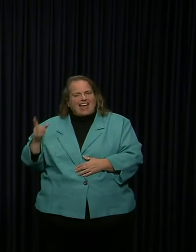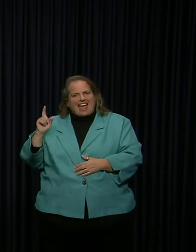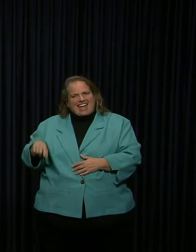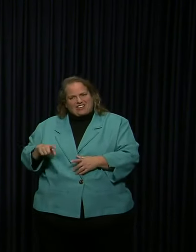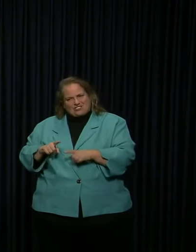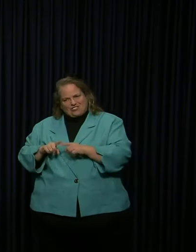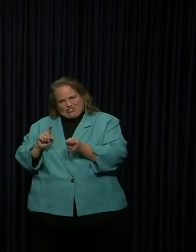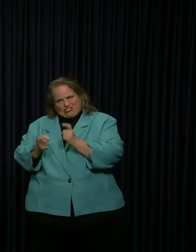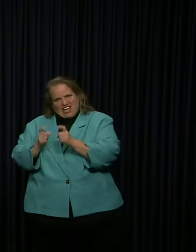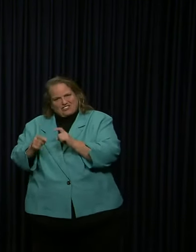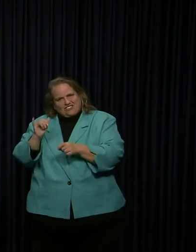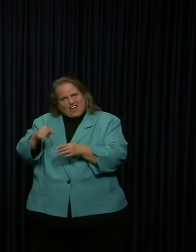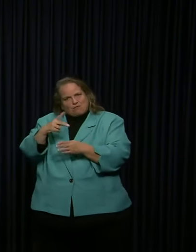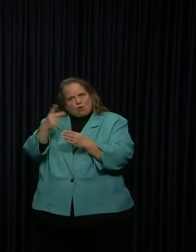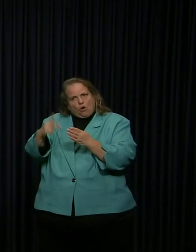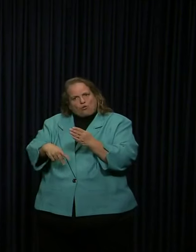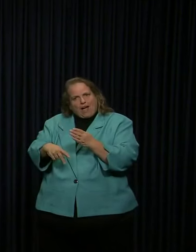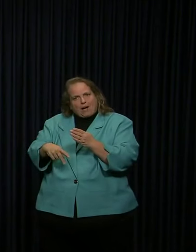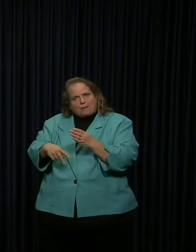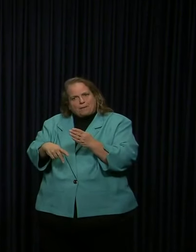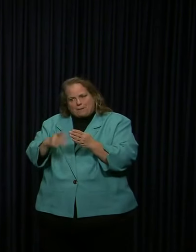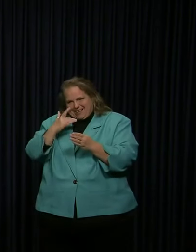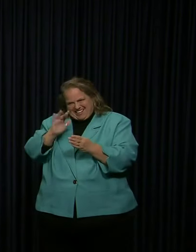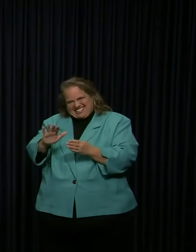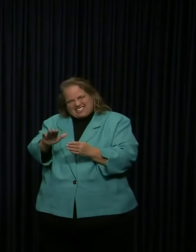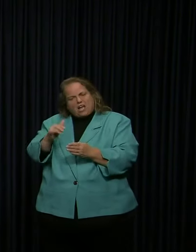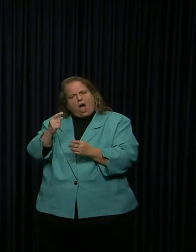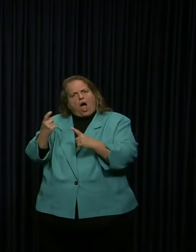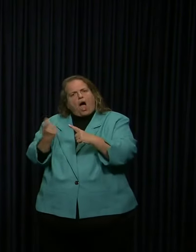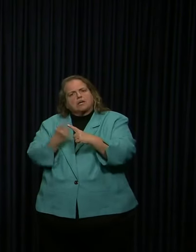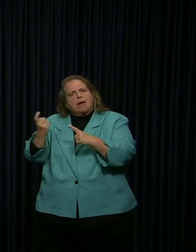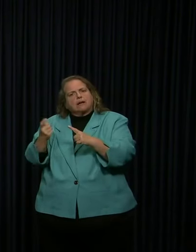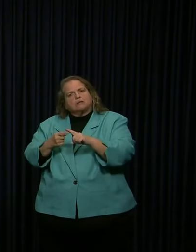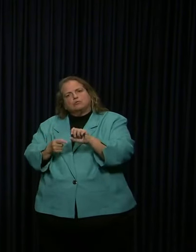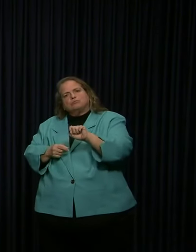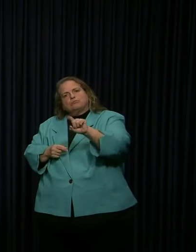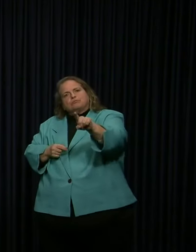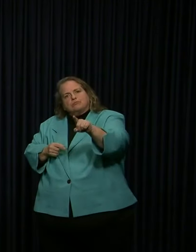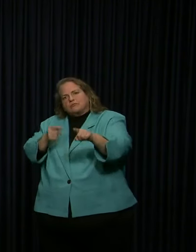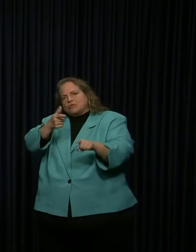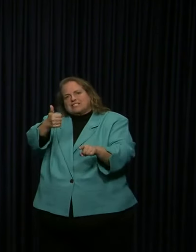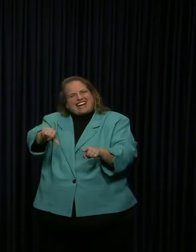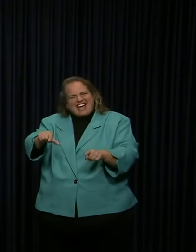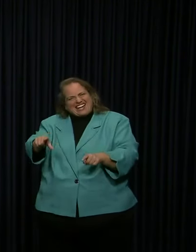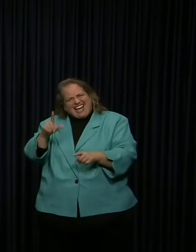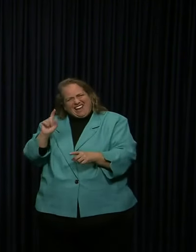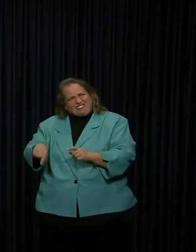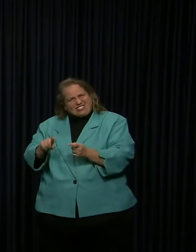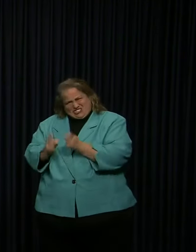THOUGH WE'VE NEVER GONE THROUGH THIS BEFORE, WE WILL GET TO IT.